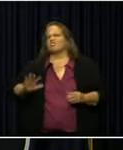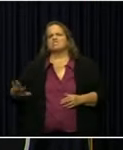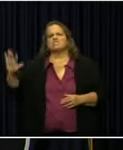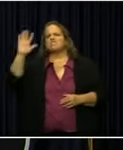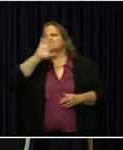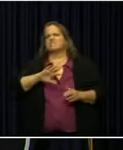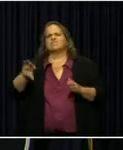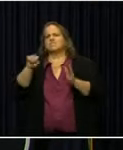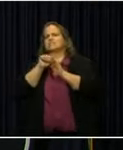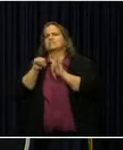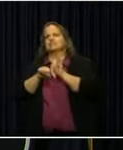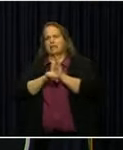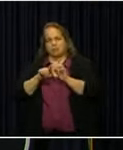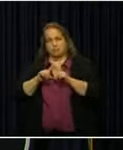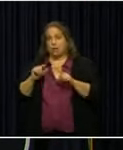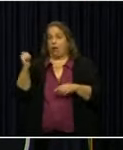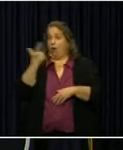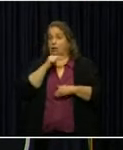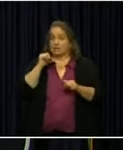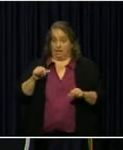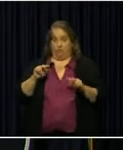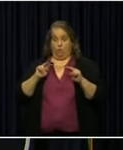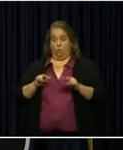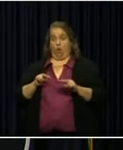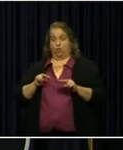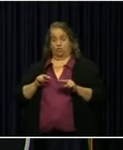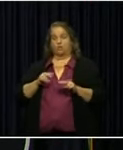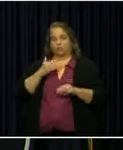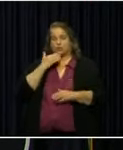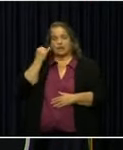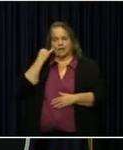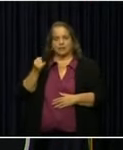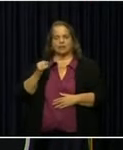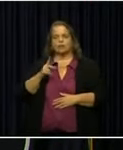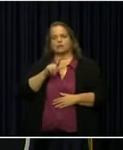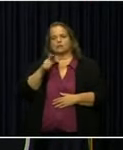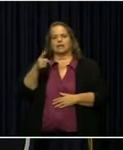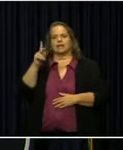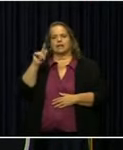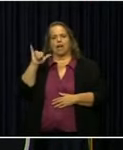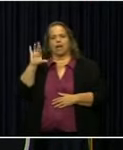AND IT MAY BE FIVE BY THE END OF TODAY. BUT THAT WOULD BE ANNOUNCED